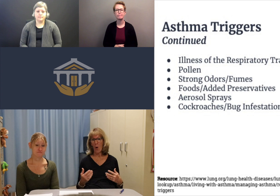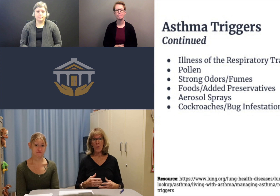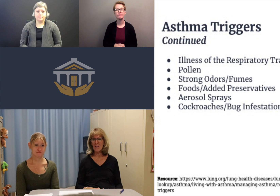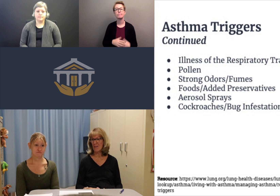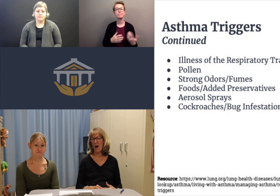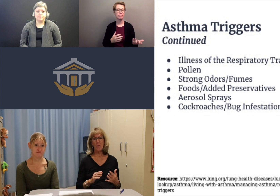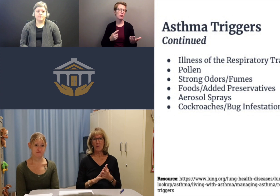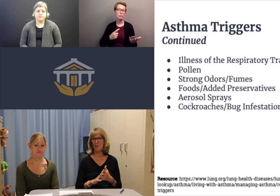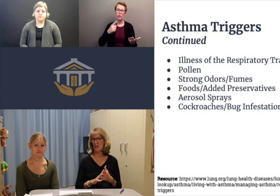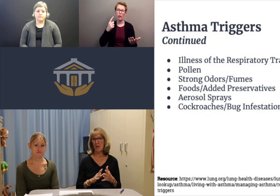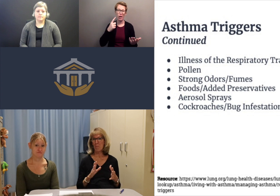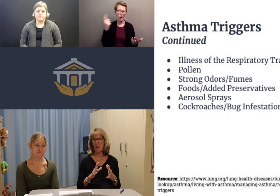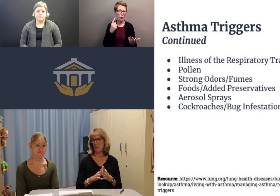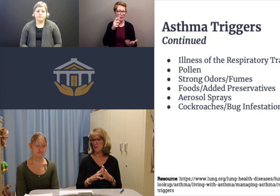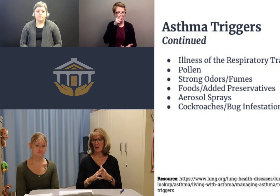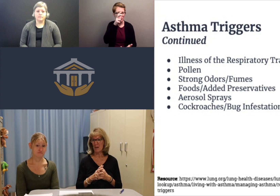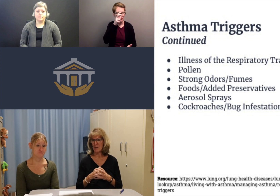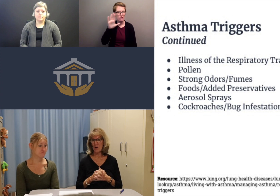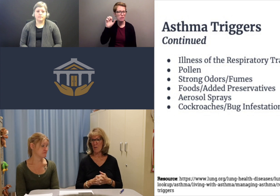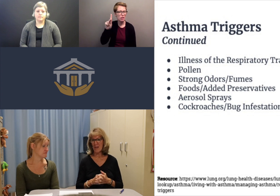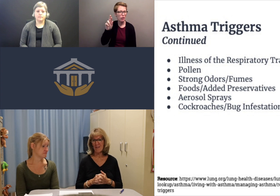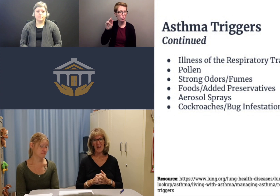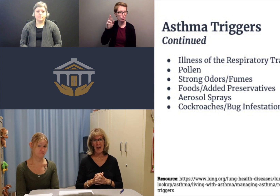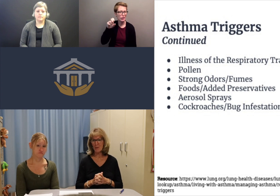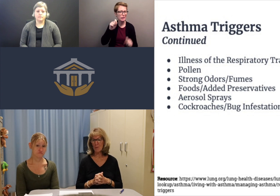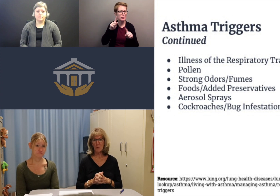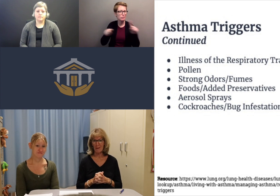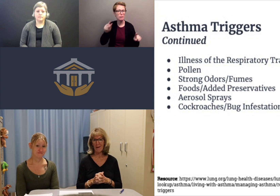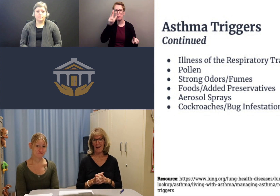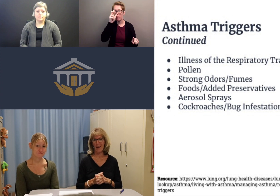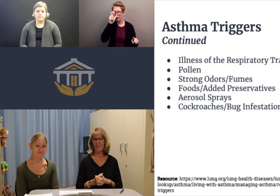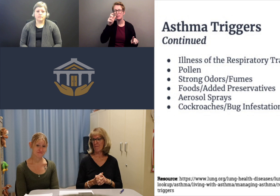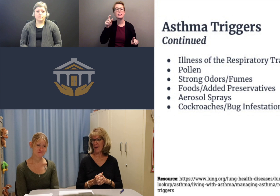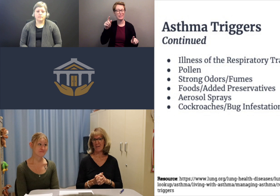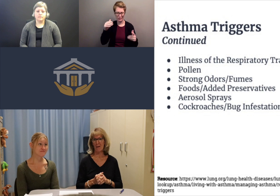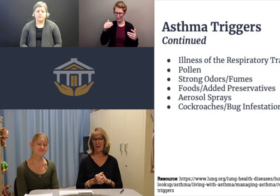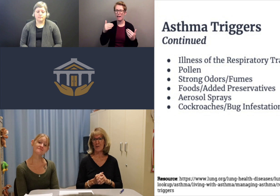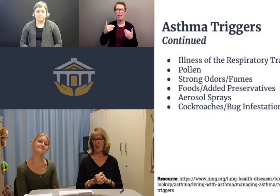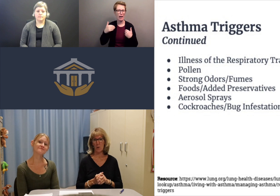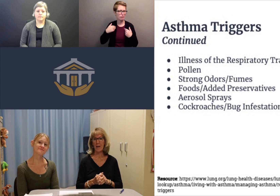always cockroaches and bugs, uh, you know they absolutely have an effect on your airways.